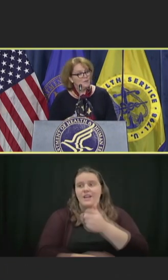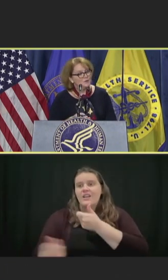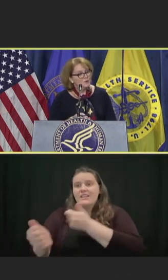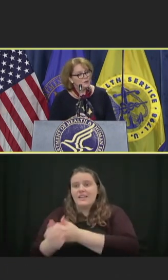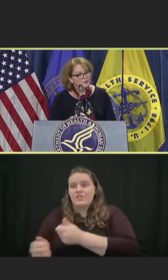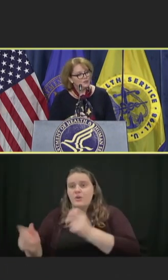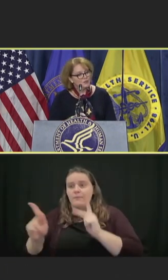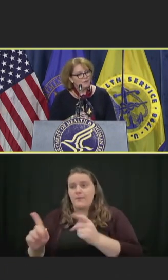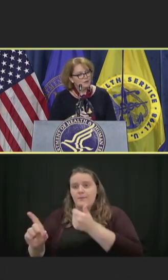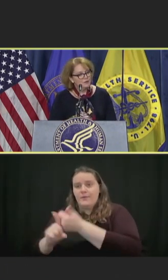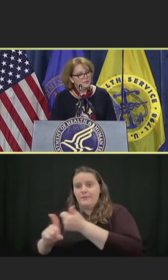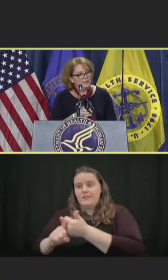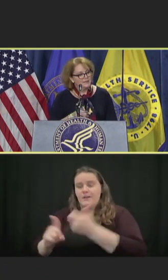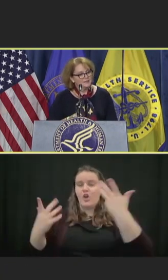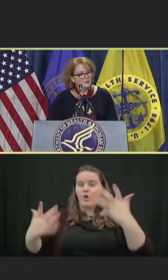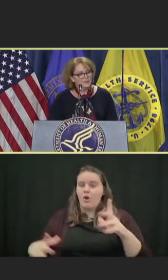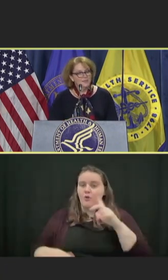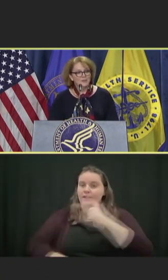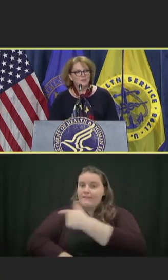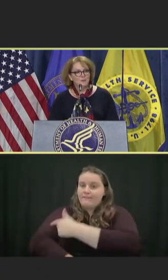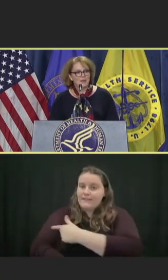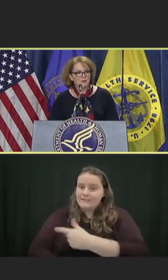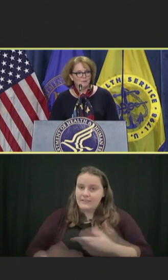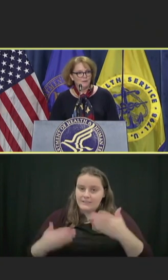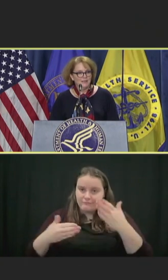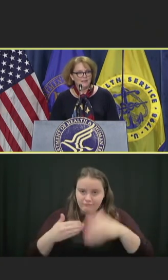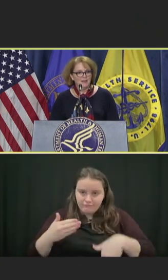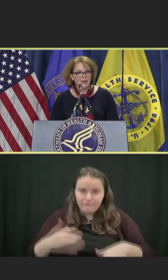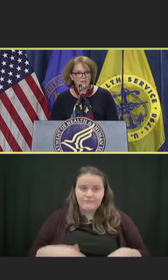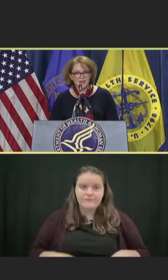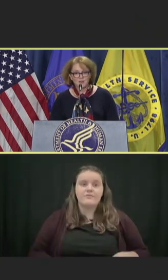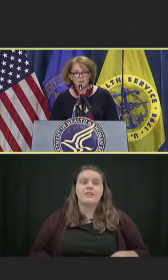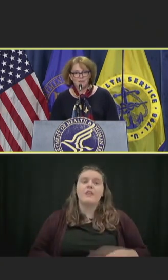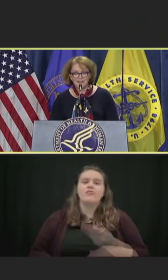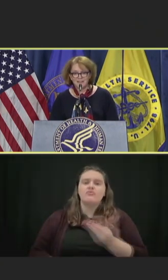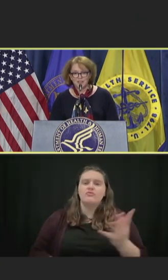So, those are just a few things that we can do to better implement the hepatitis B vaccination